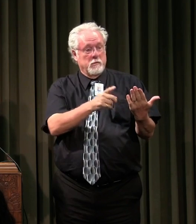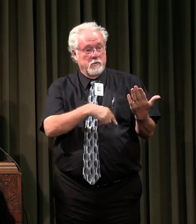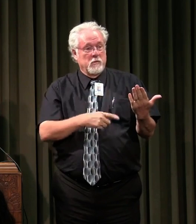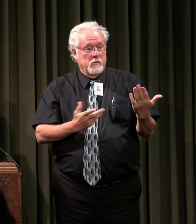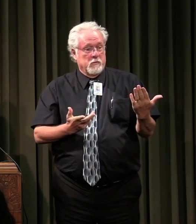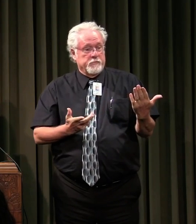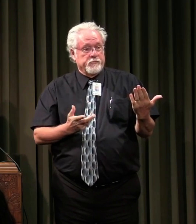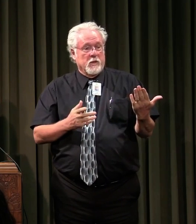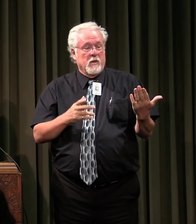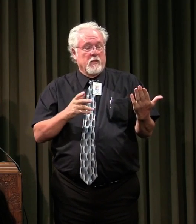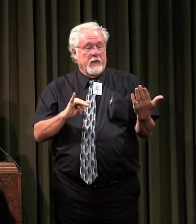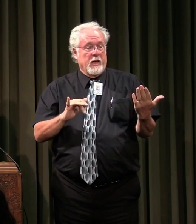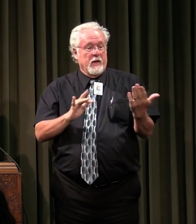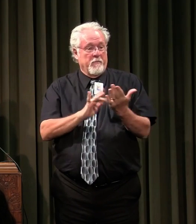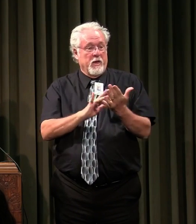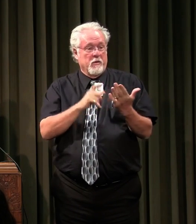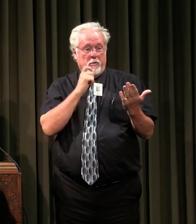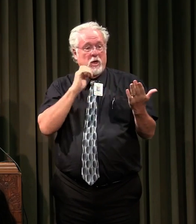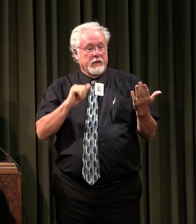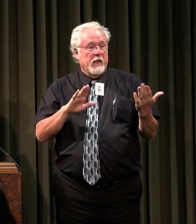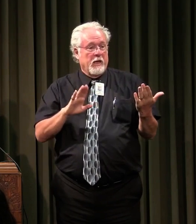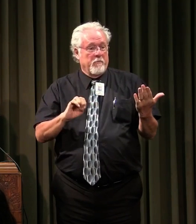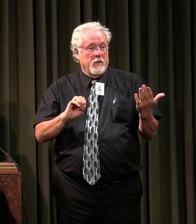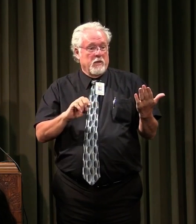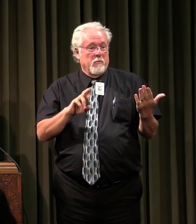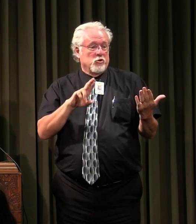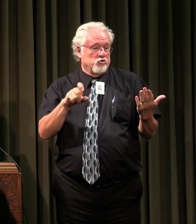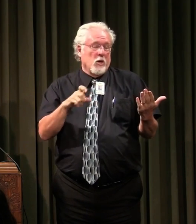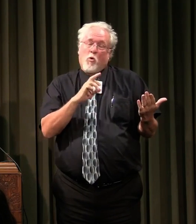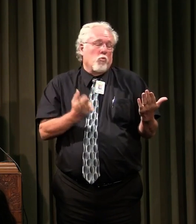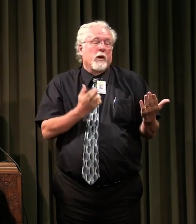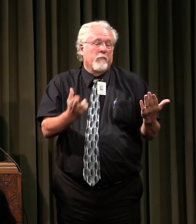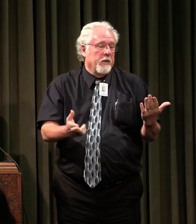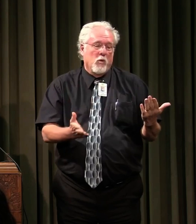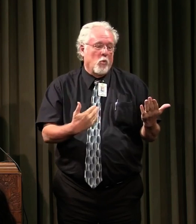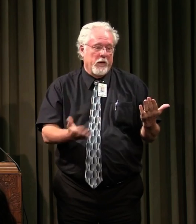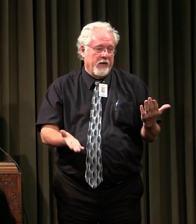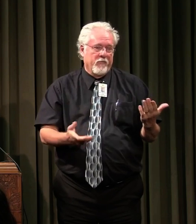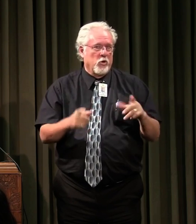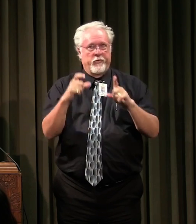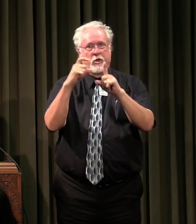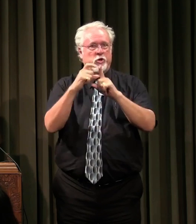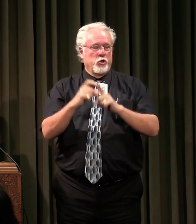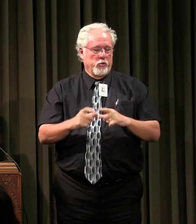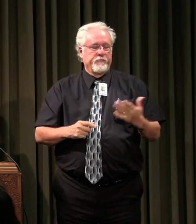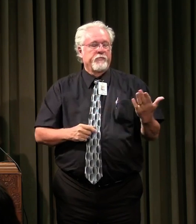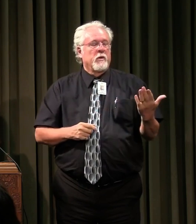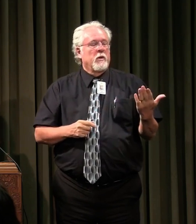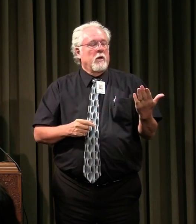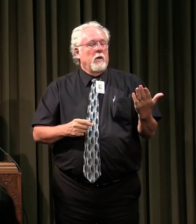be prescribed or recommended whatever the terminology were using I think that